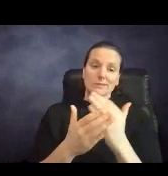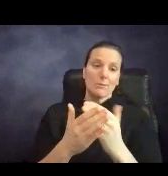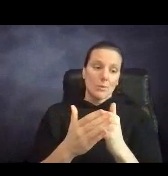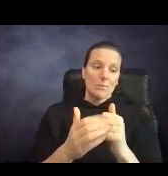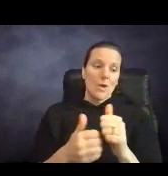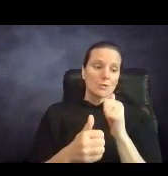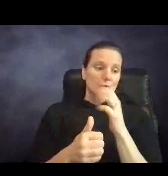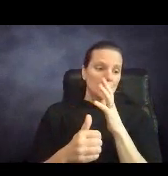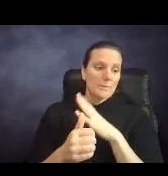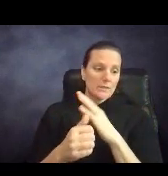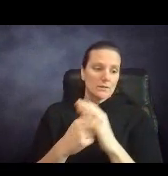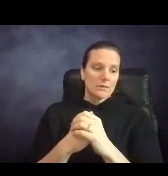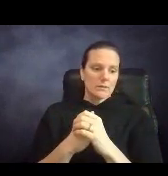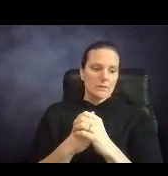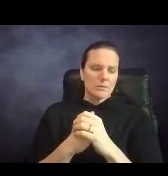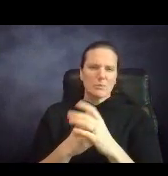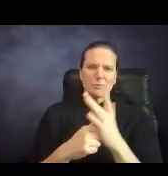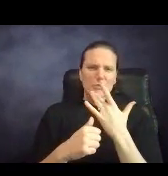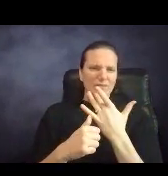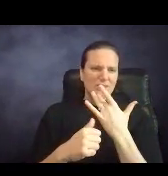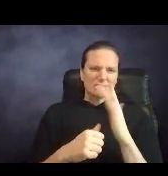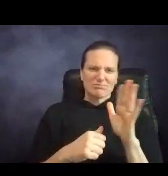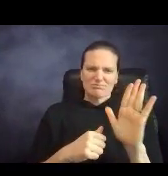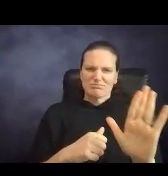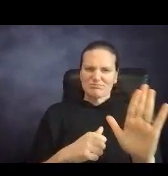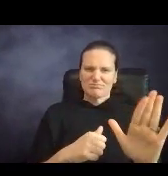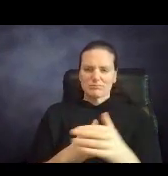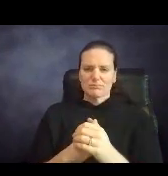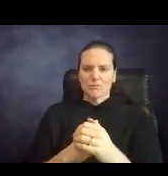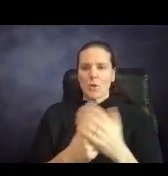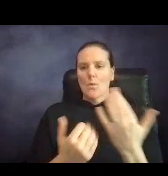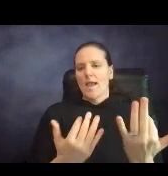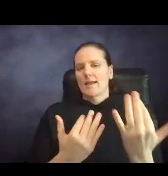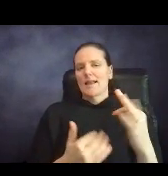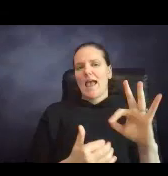But that's it's personal preference. We are still waiting, you know, for an FDA approved insurance.